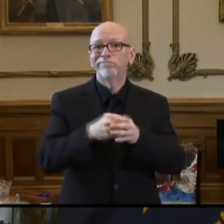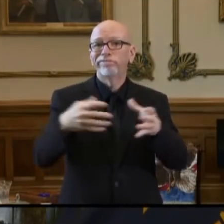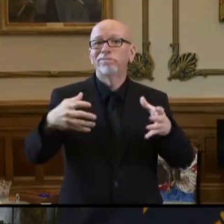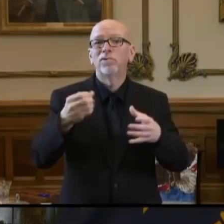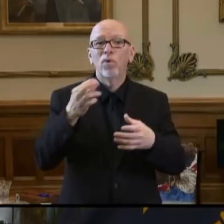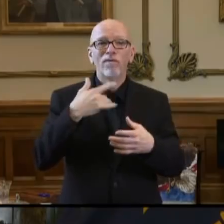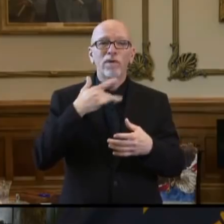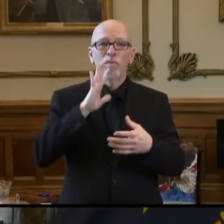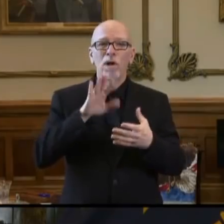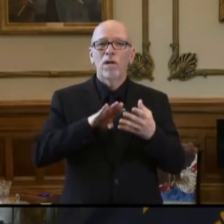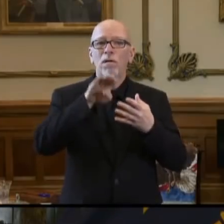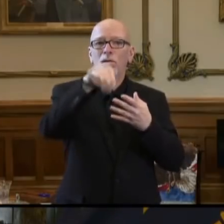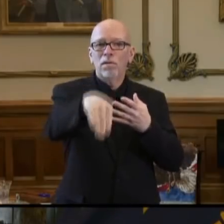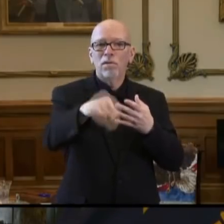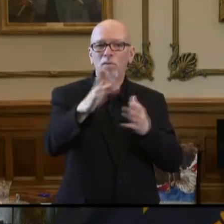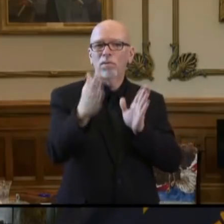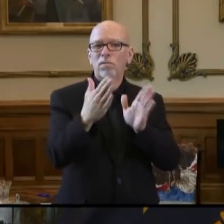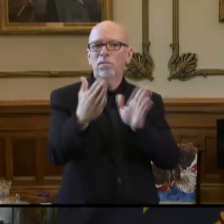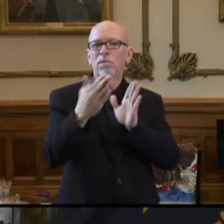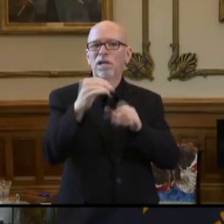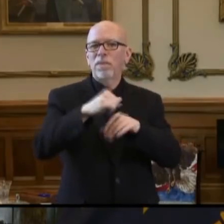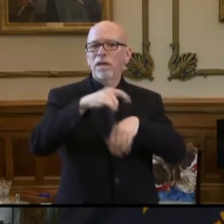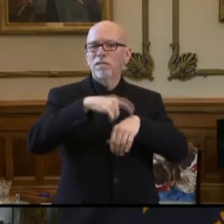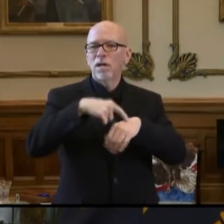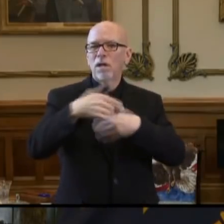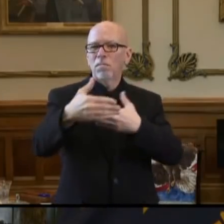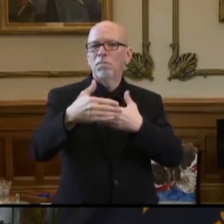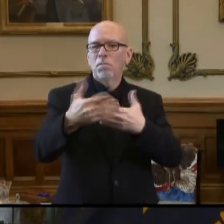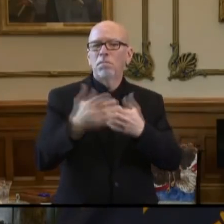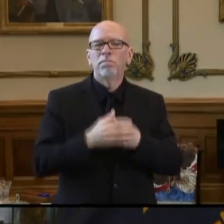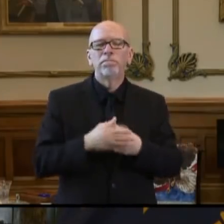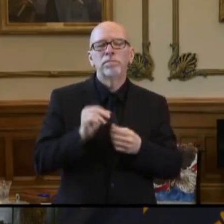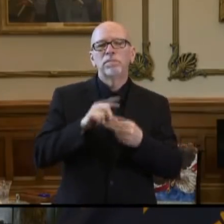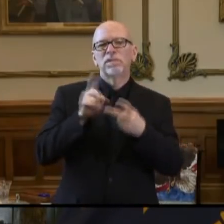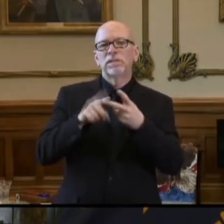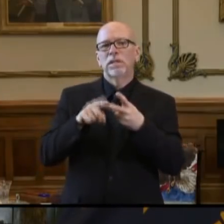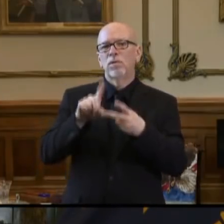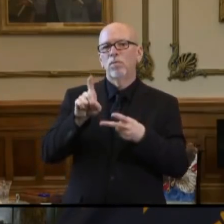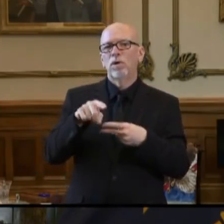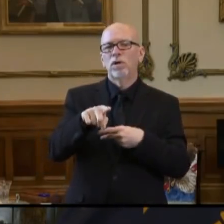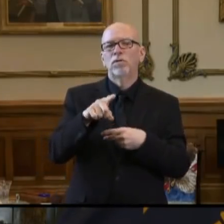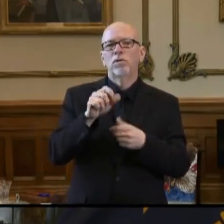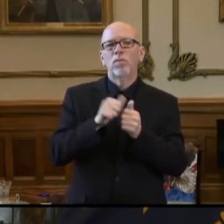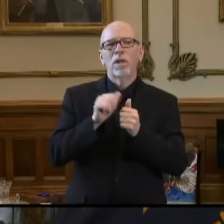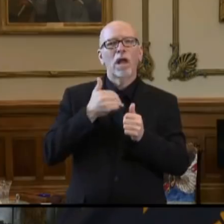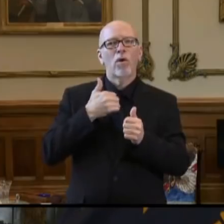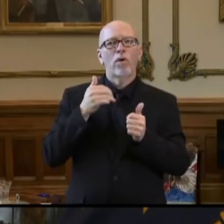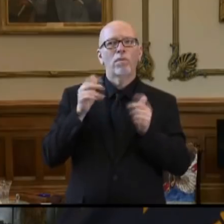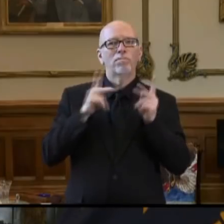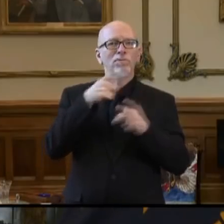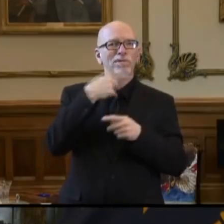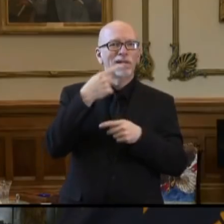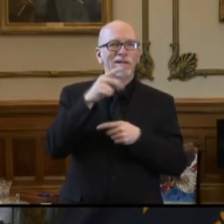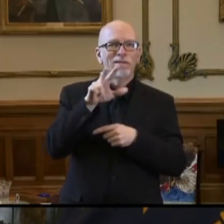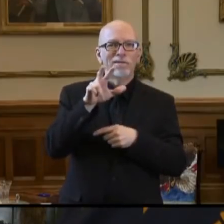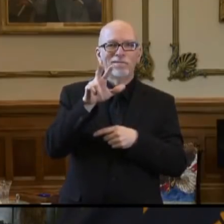SAYING THAT WE EXPECT THAT TO BE A LONGER, MORE PROLONGED SURGE OR ARE WE SAYING THAT IT'S GONNA FALL INTO THAT